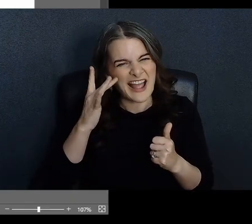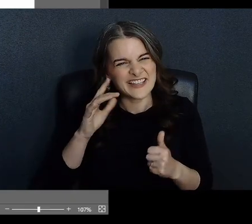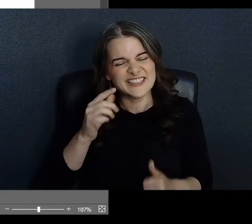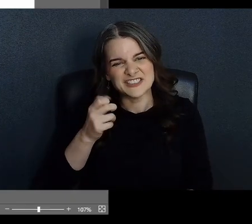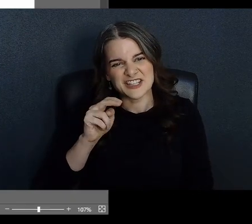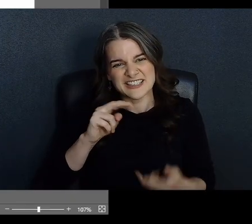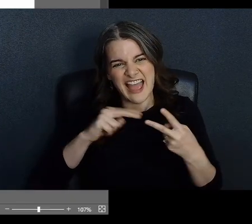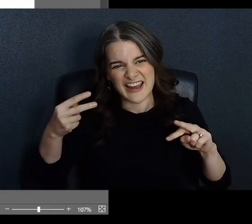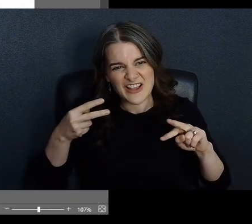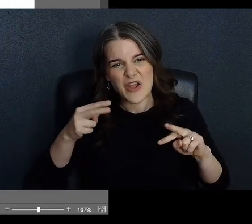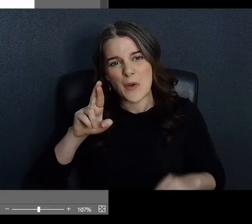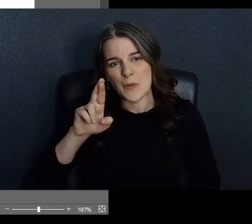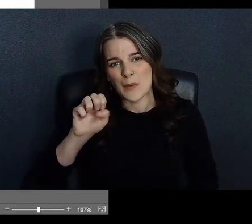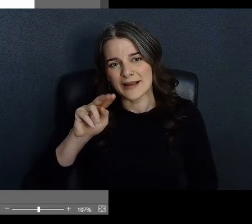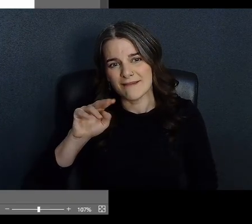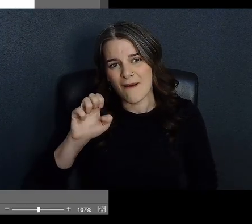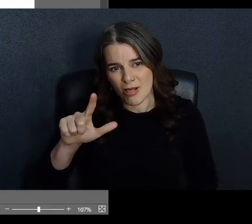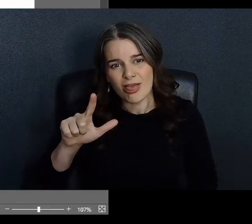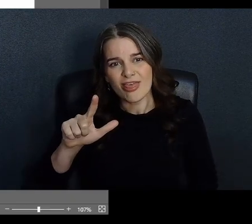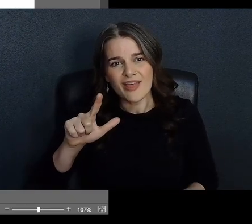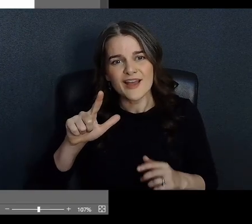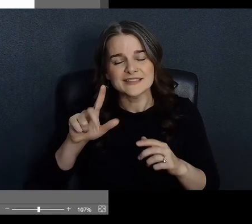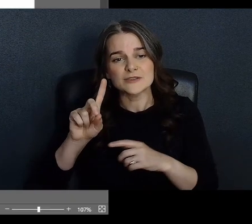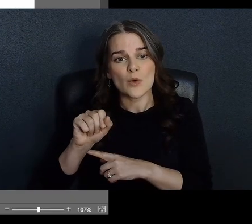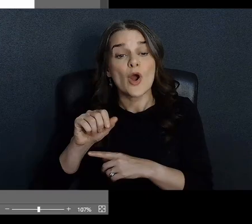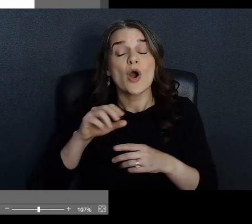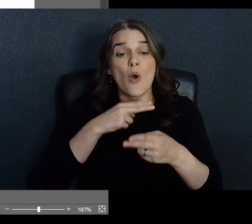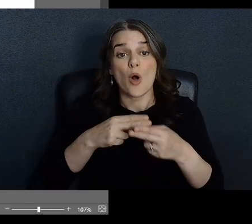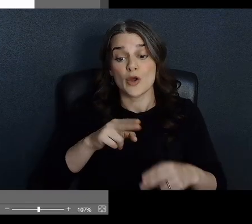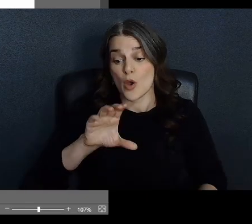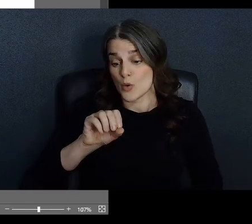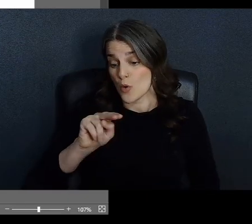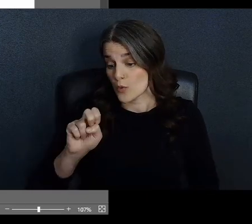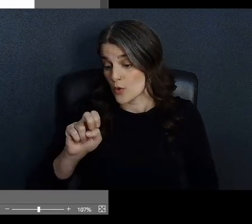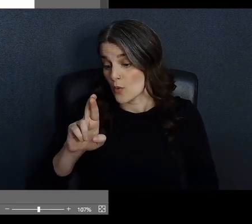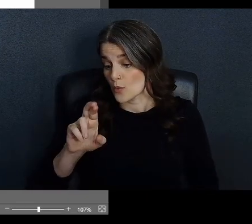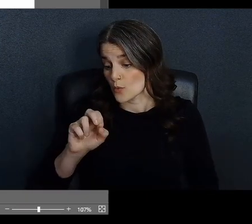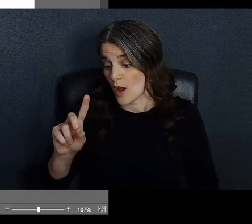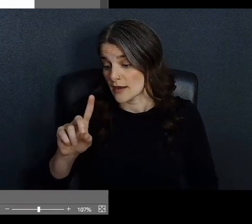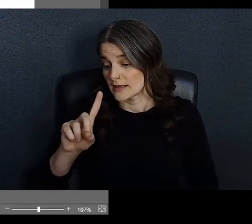cone rod dystrophy, I also have the genetic markers for Stargardt's, so I have both.